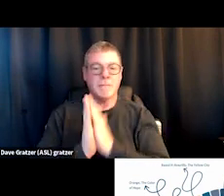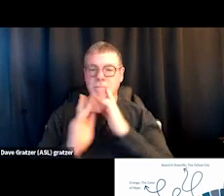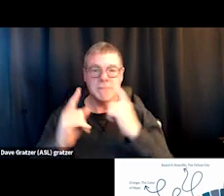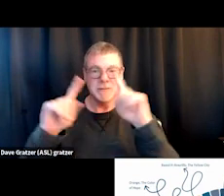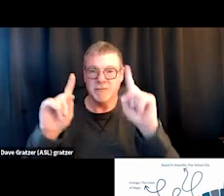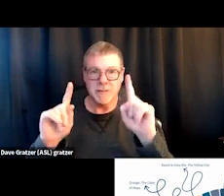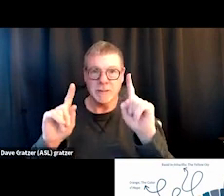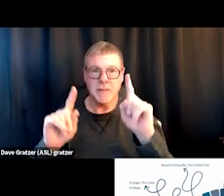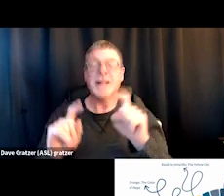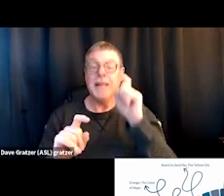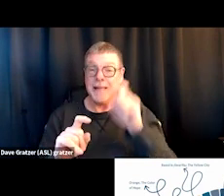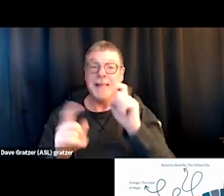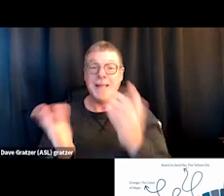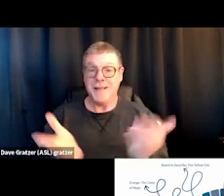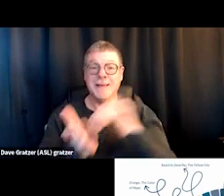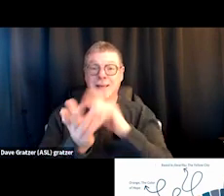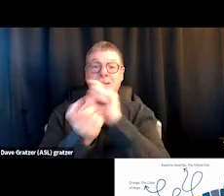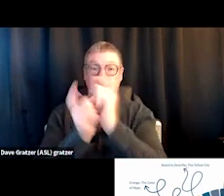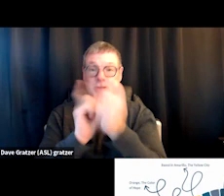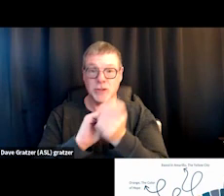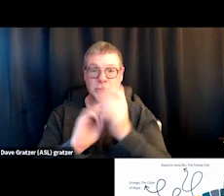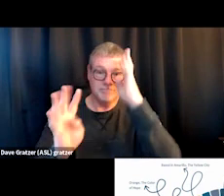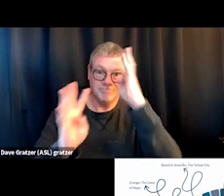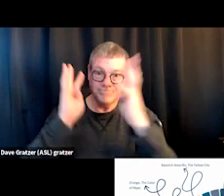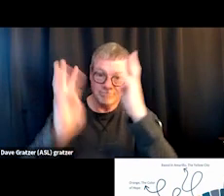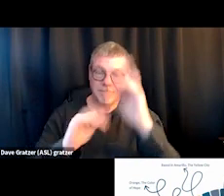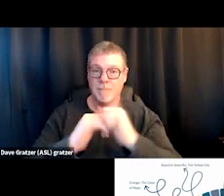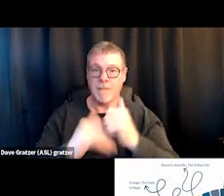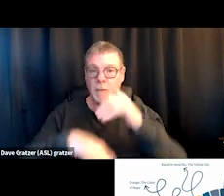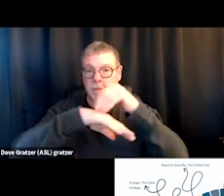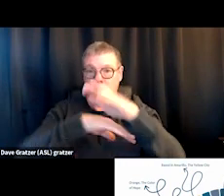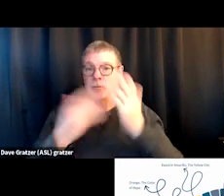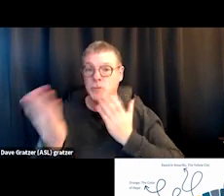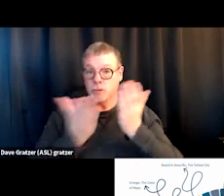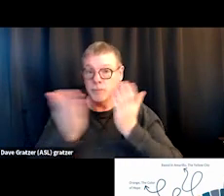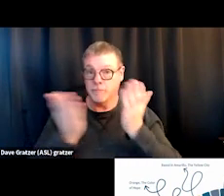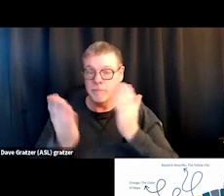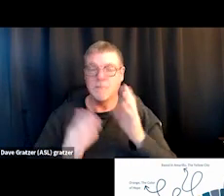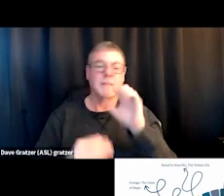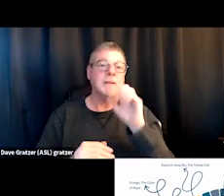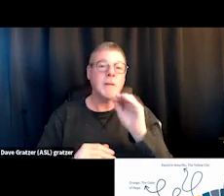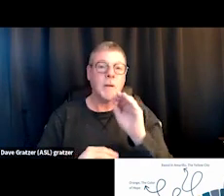So we needed reimagine, you know, how we were delivering services. And so, I began looking for a partner,